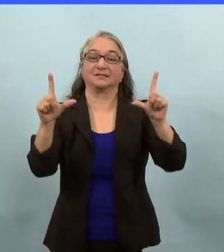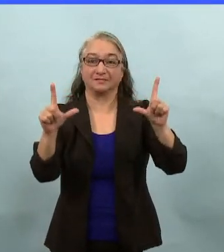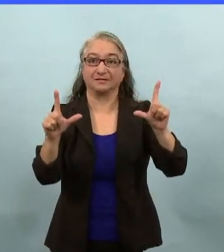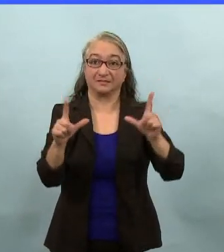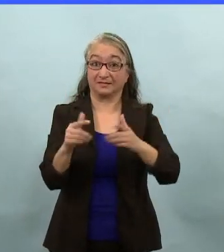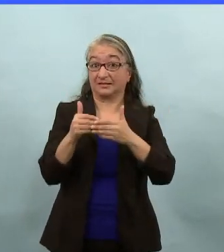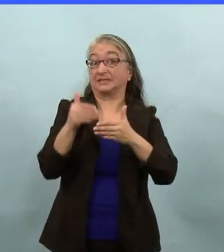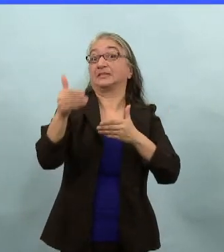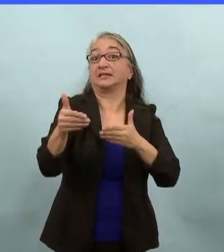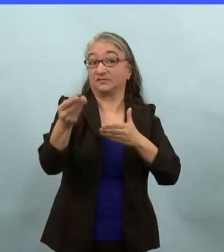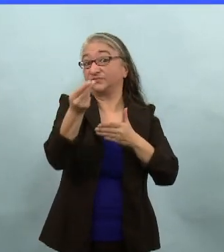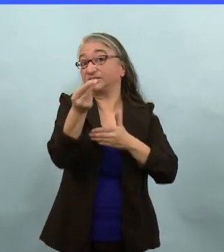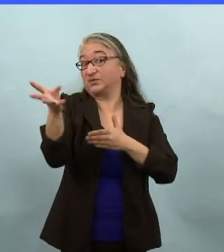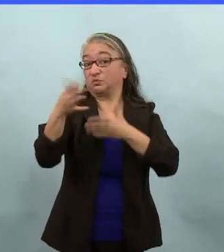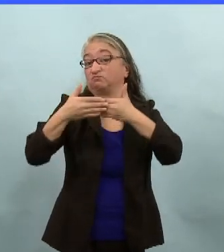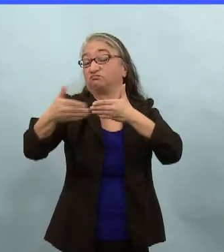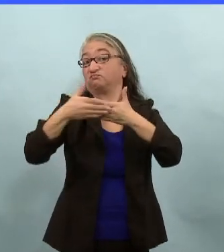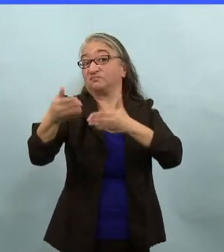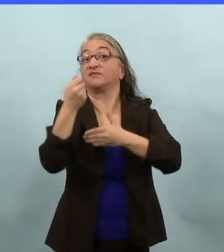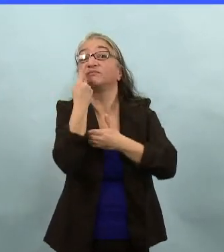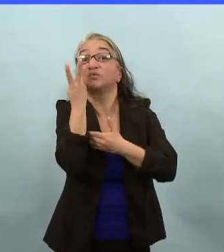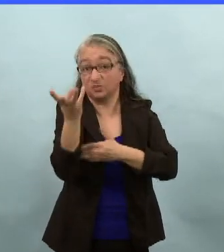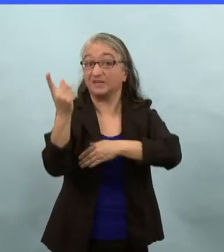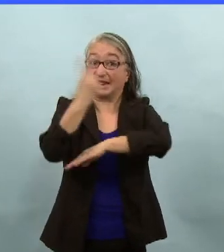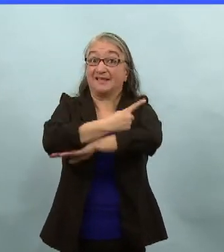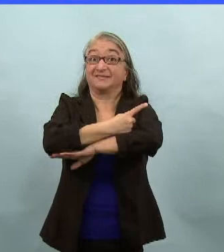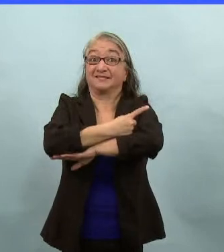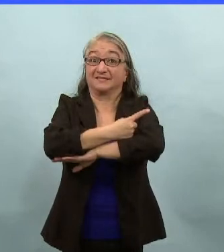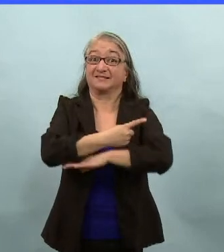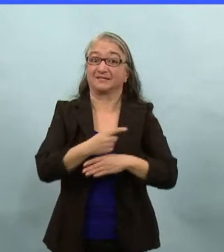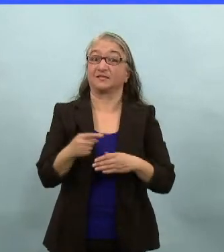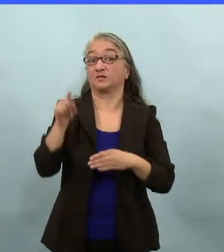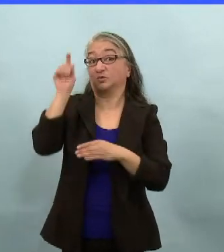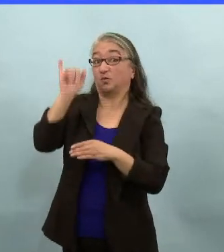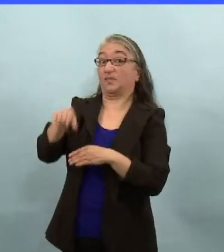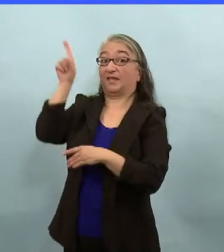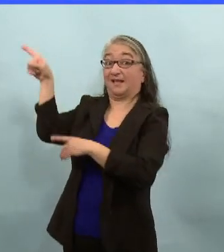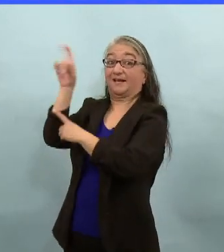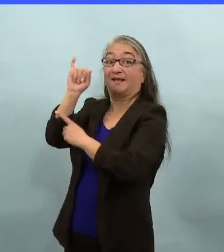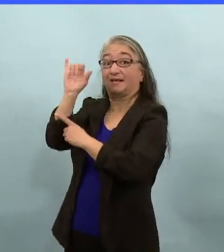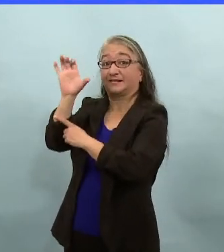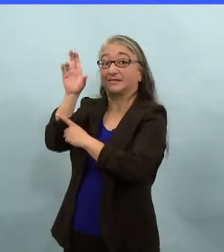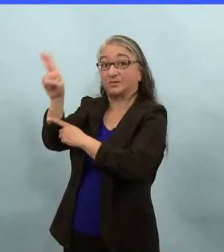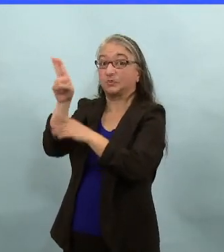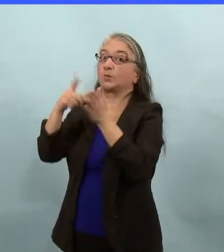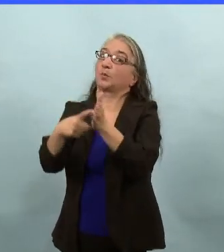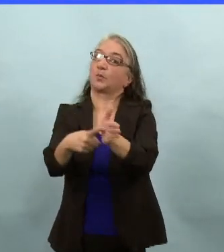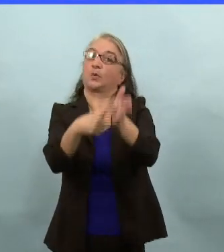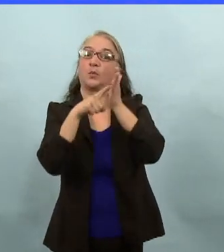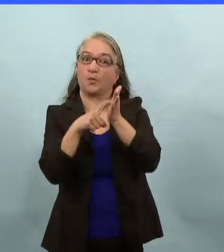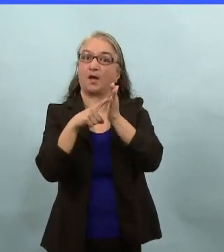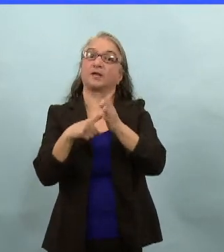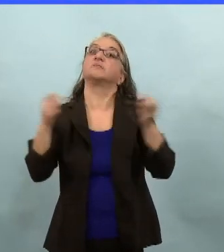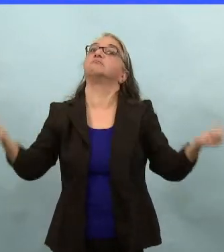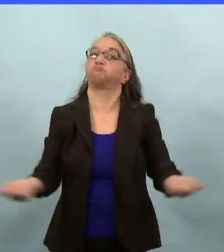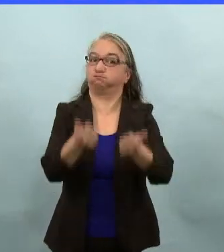and as we know icu beds is the most staff intensive beds in our health system so if